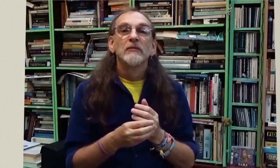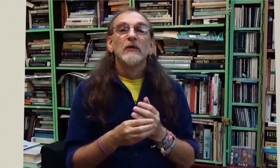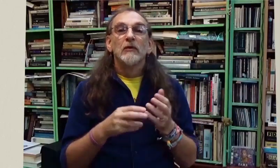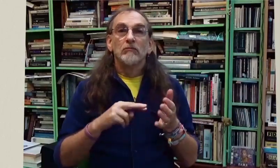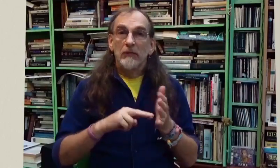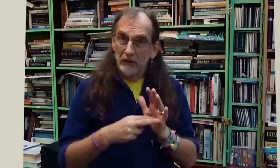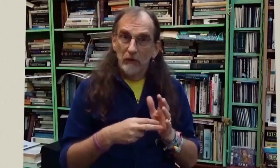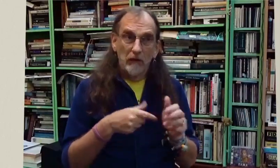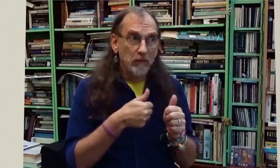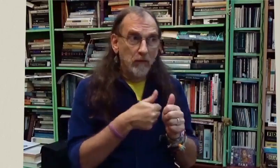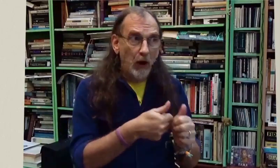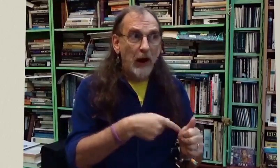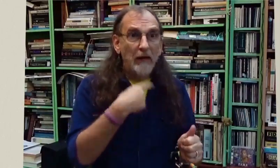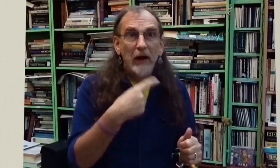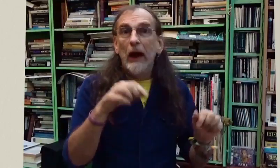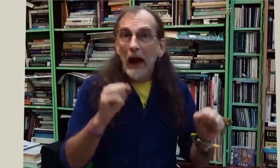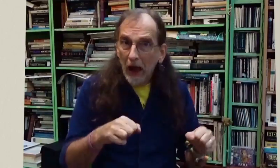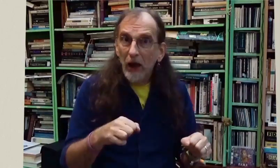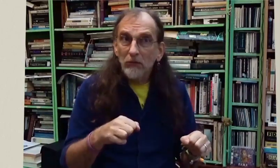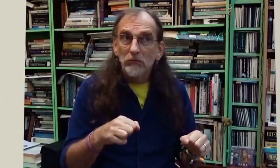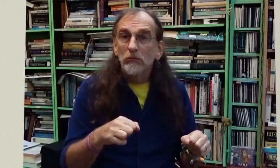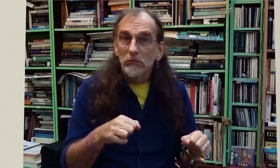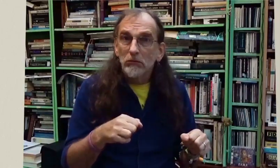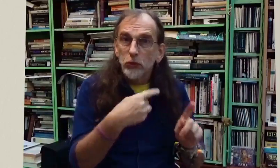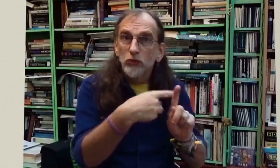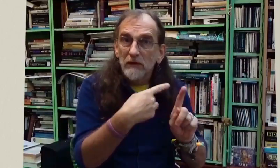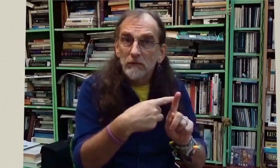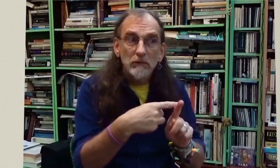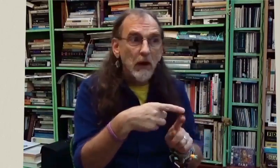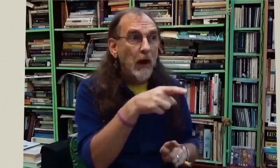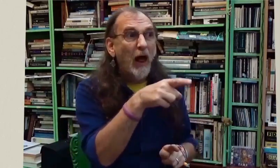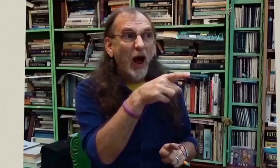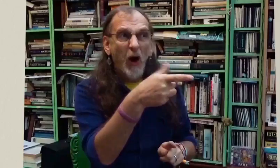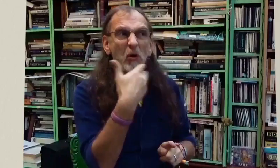While there can be privileges from embracing the norms of the majority,